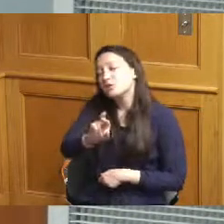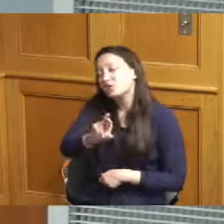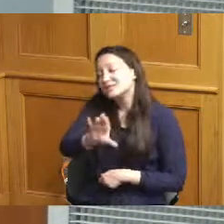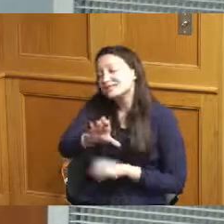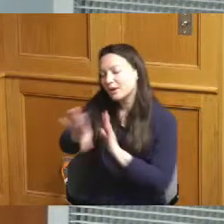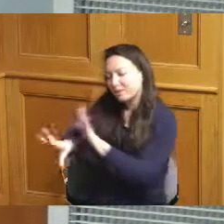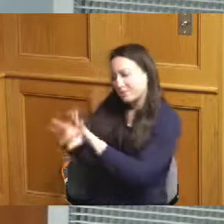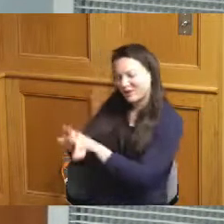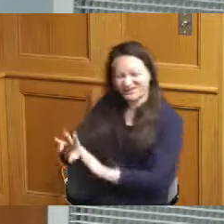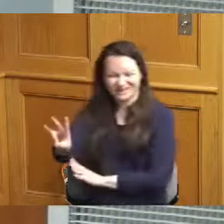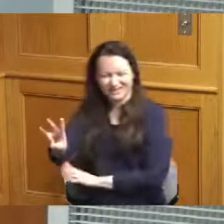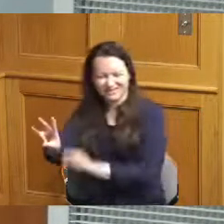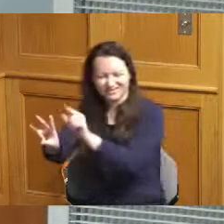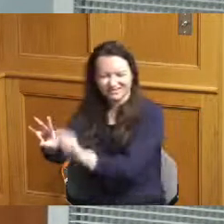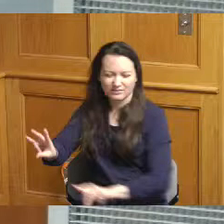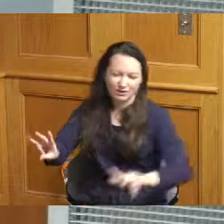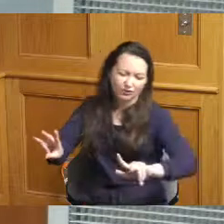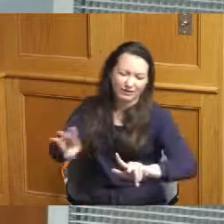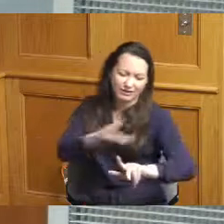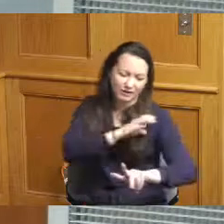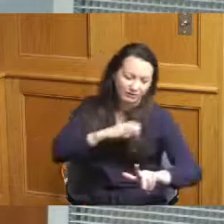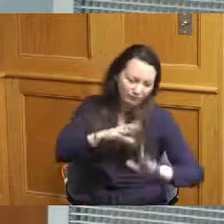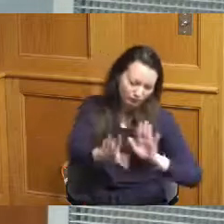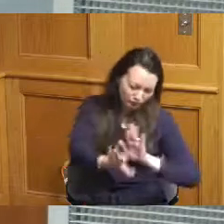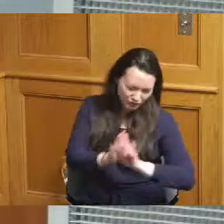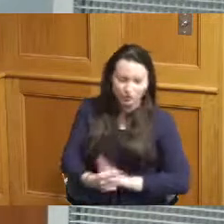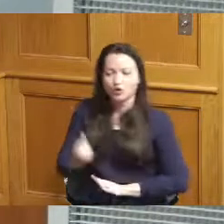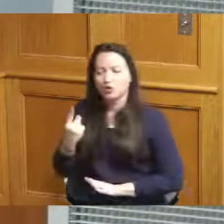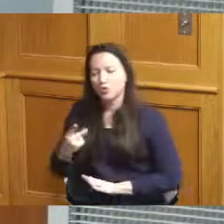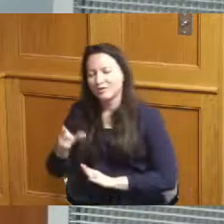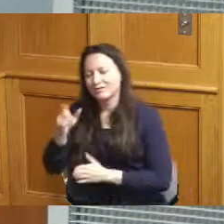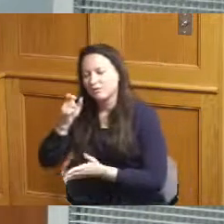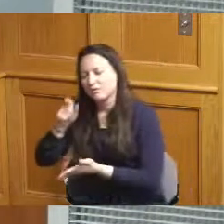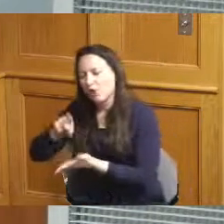three are appointed by the County Commissioners one is appointed by the county Auditor two are